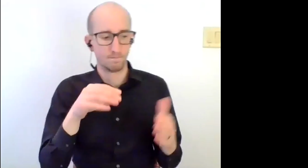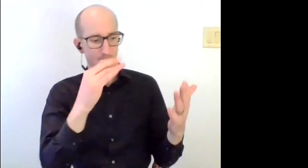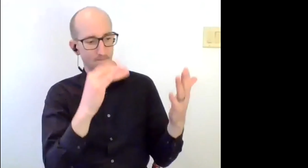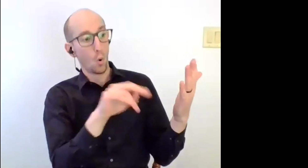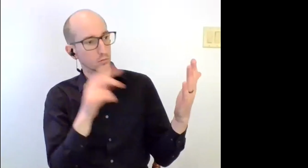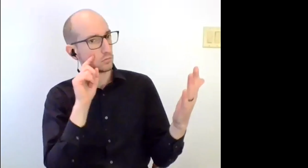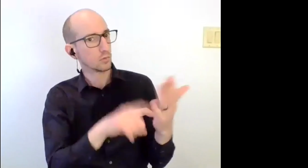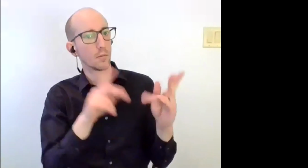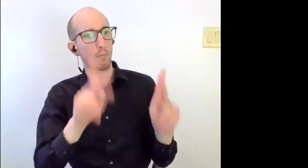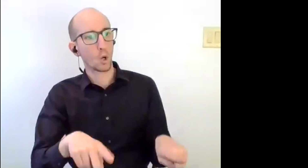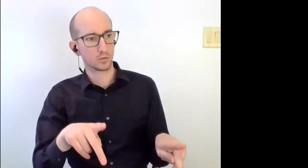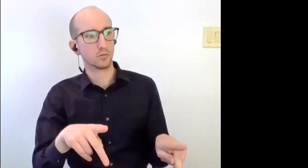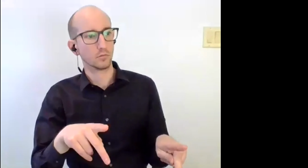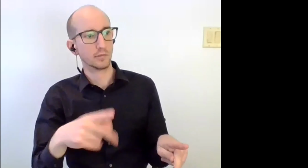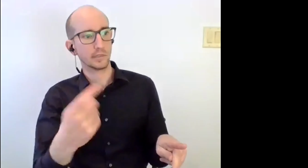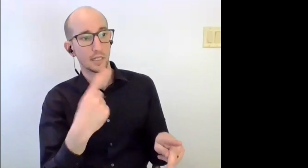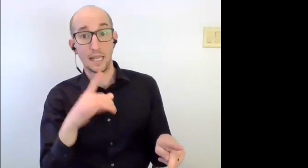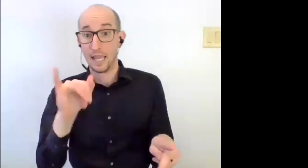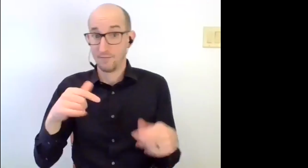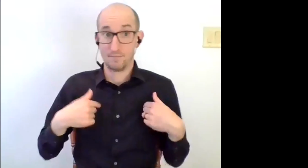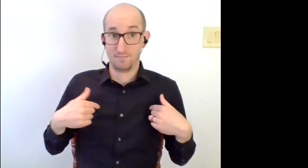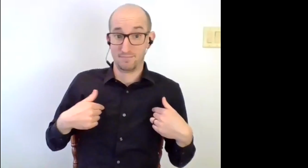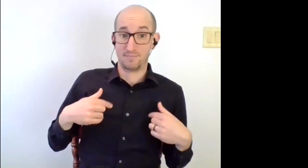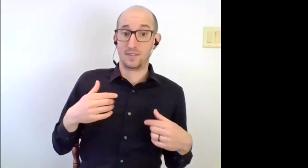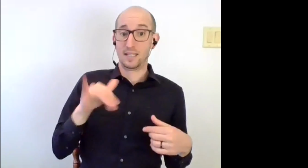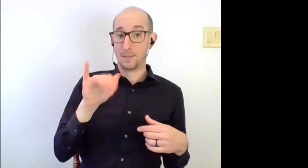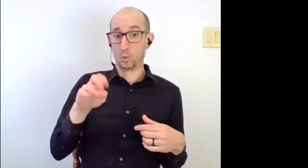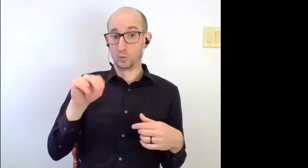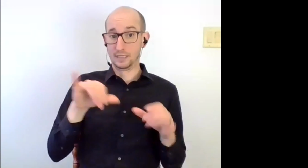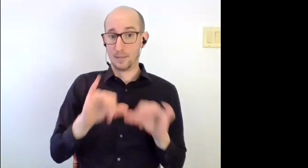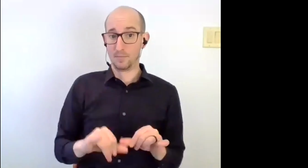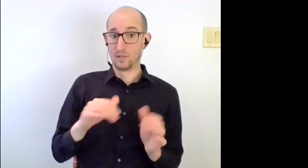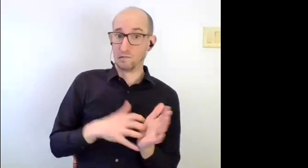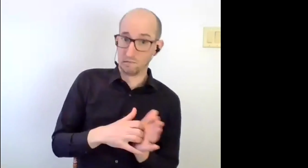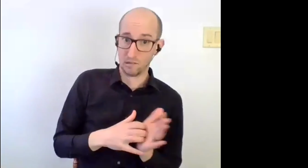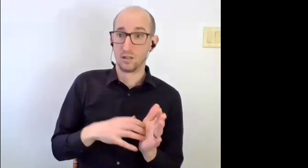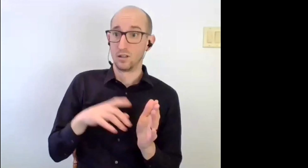immune systems. One of the questions someone asked is if you have a compromised immune system, should you take a